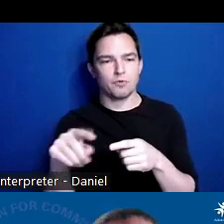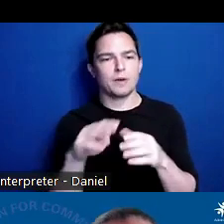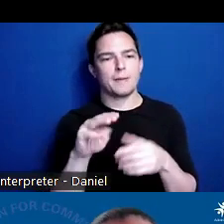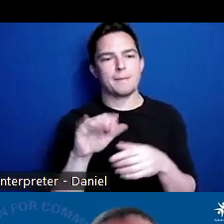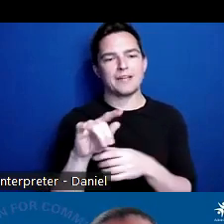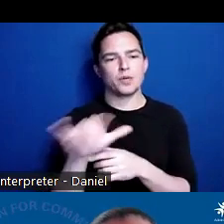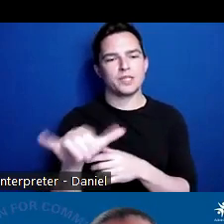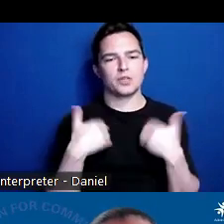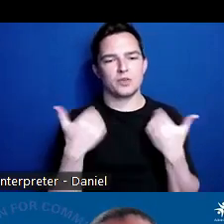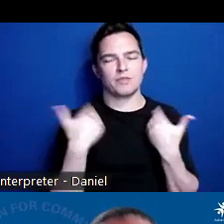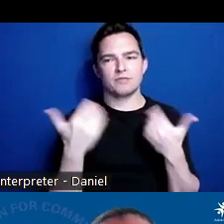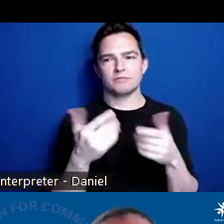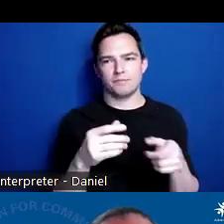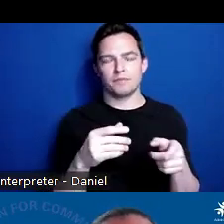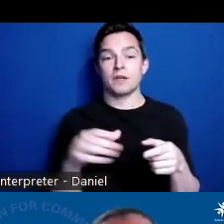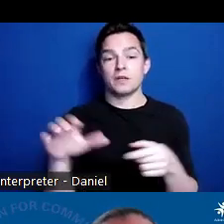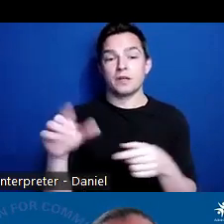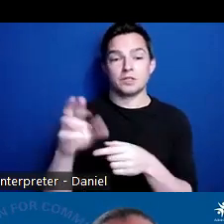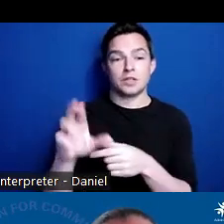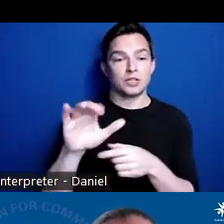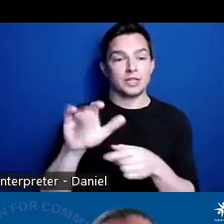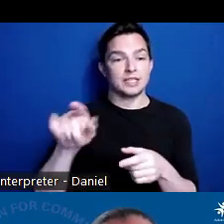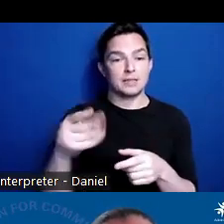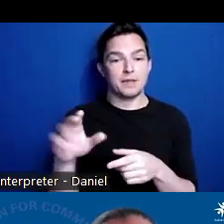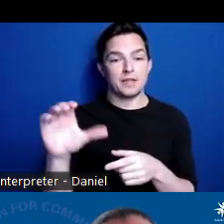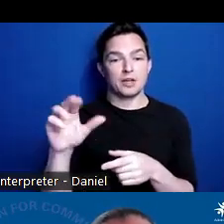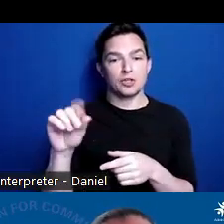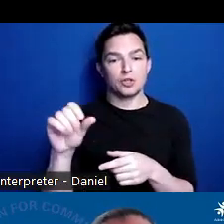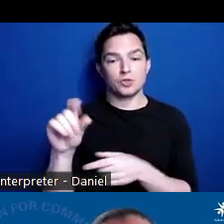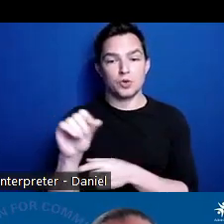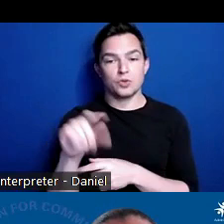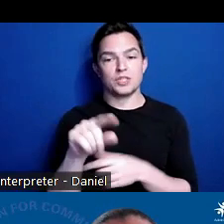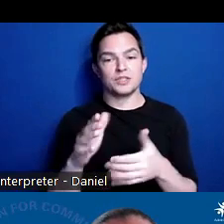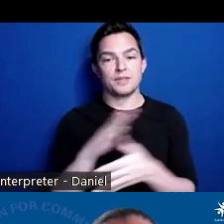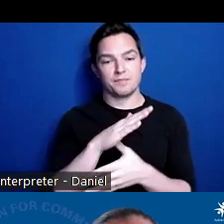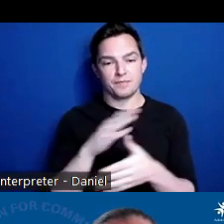Dr. Elizabeth Cardoso is the principal investigator for this grant, and she is the chairperson and